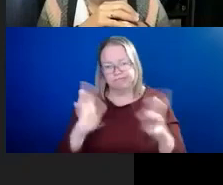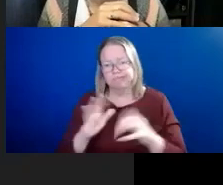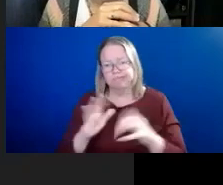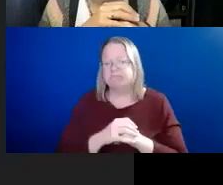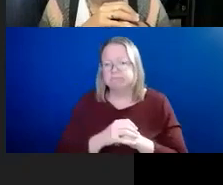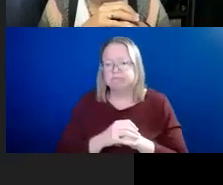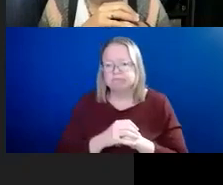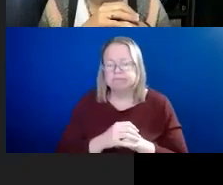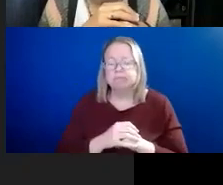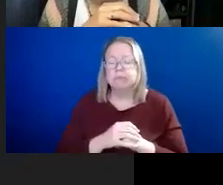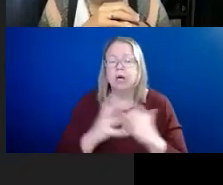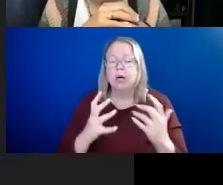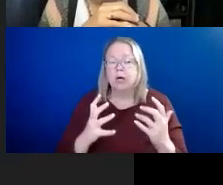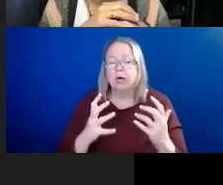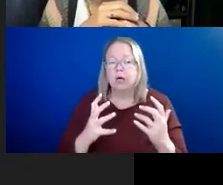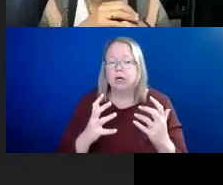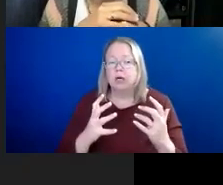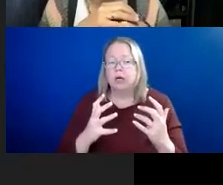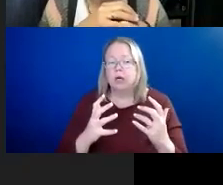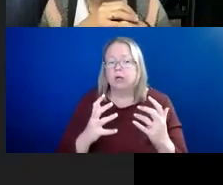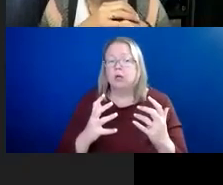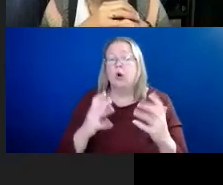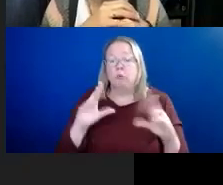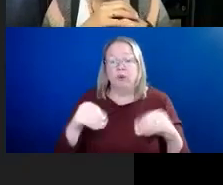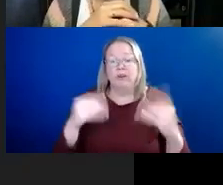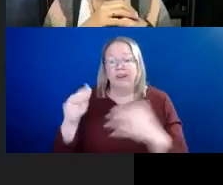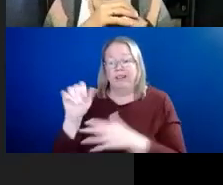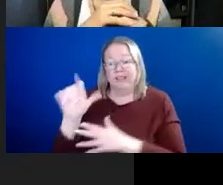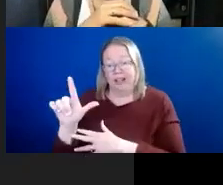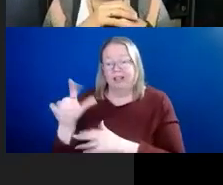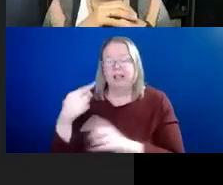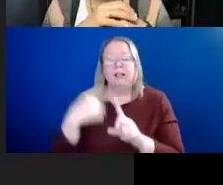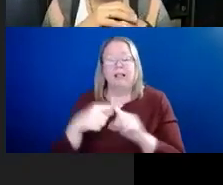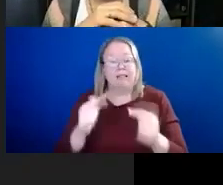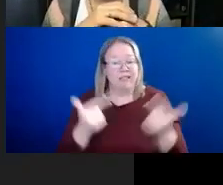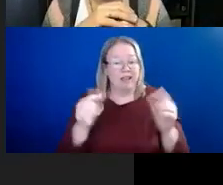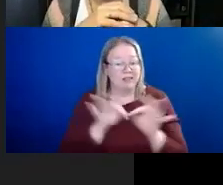13:20:25 They are providing ASL and live captioning at all